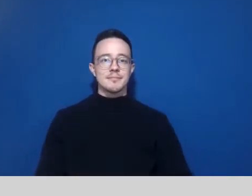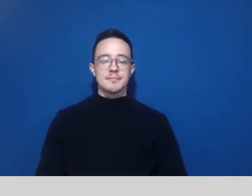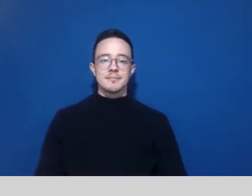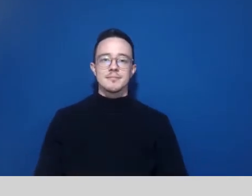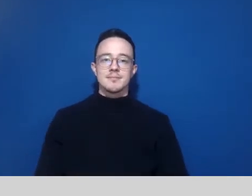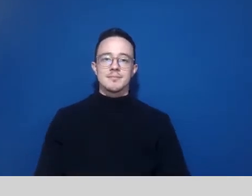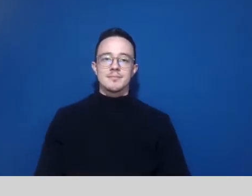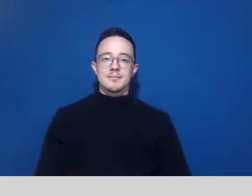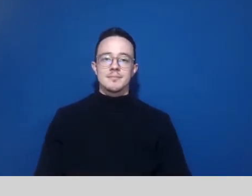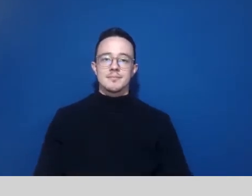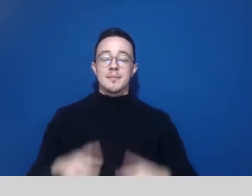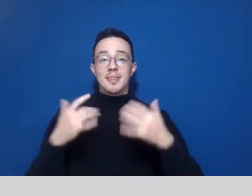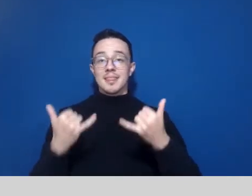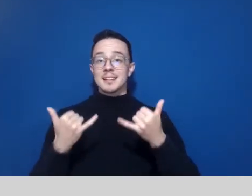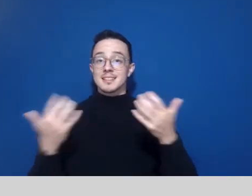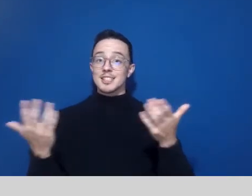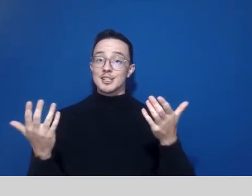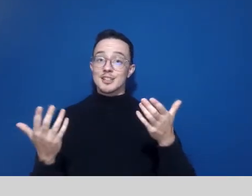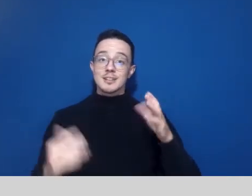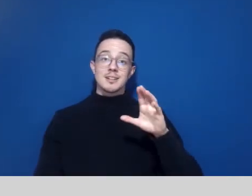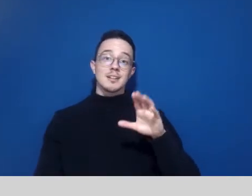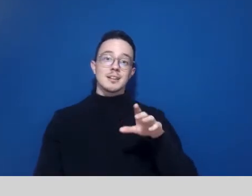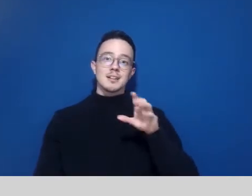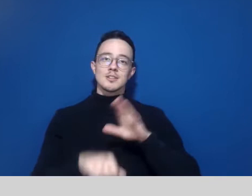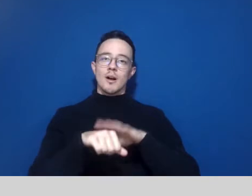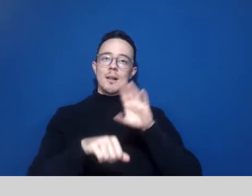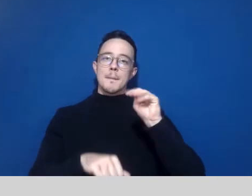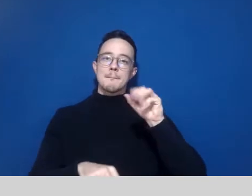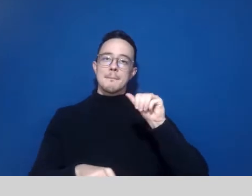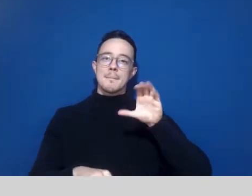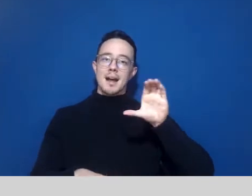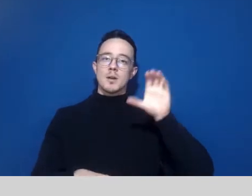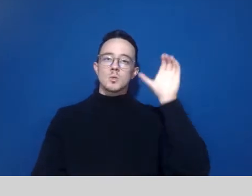So this right here is a magic incantation that on a Mac will search